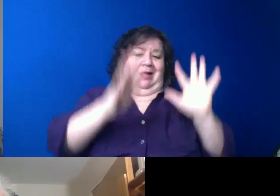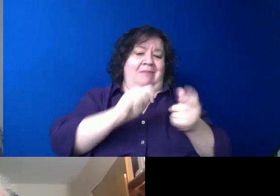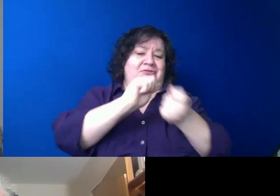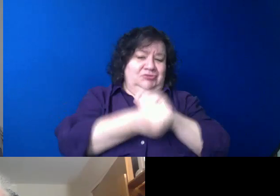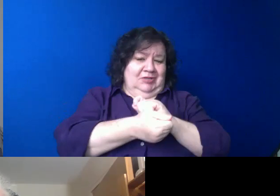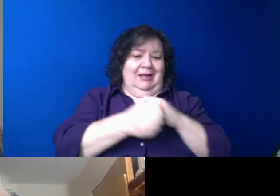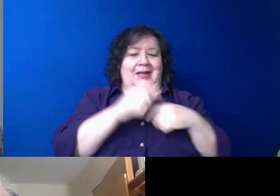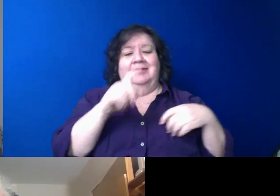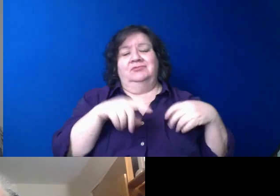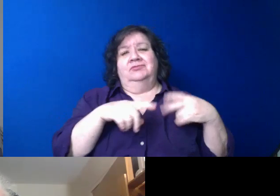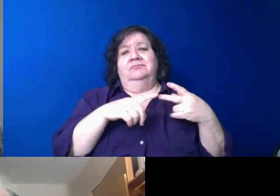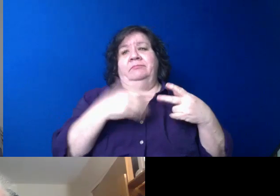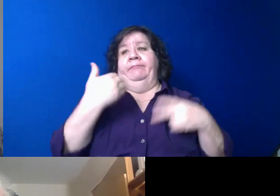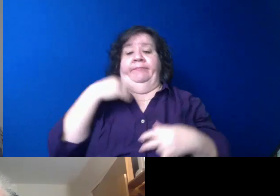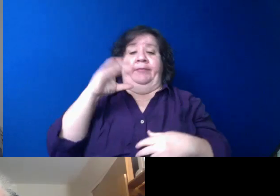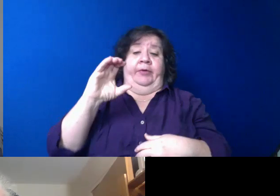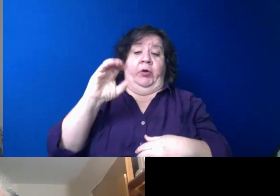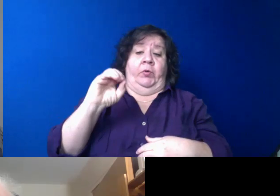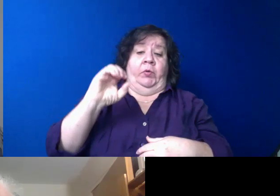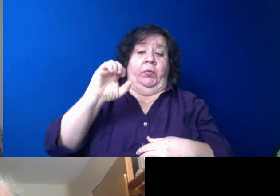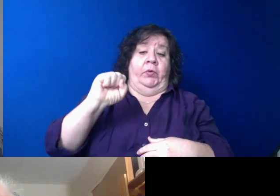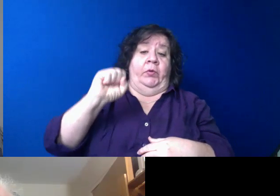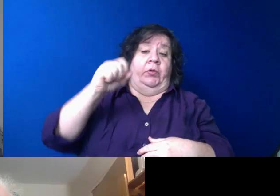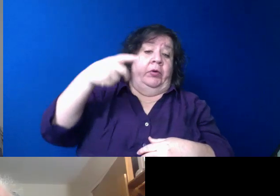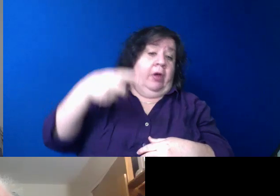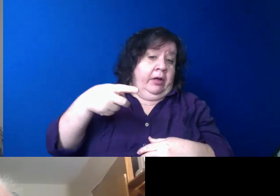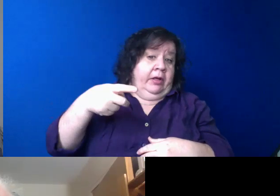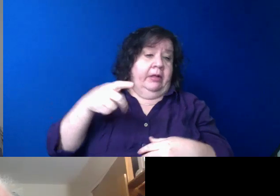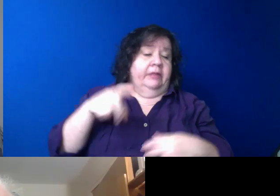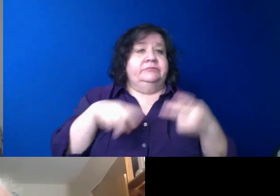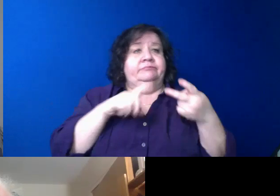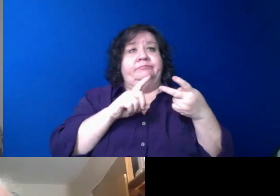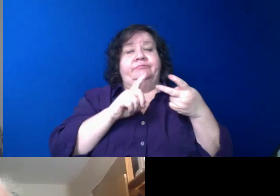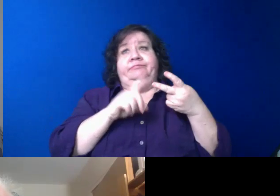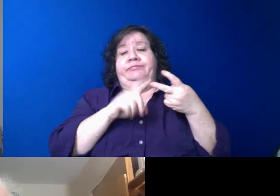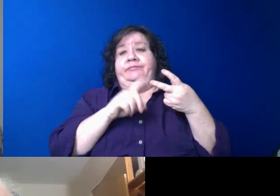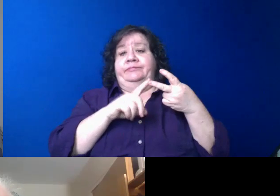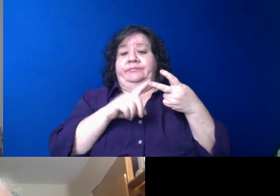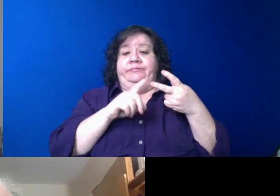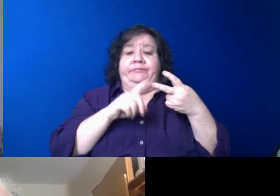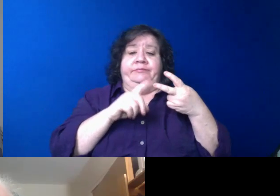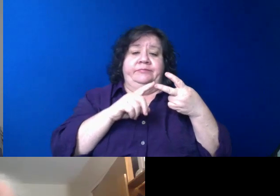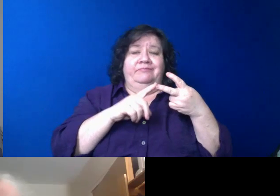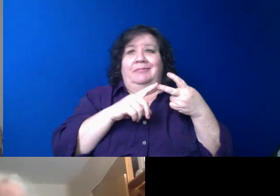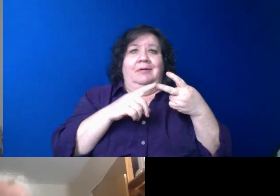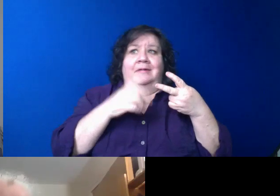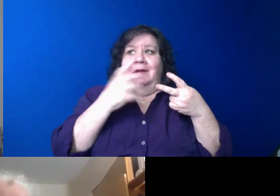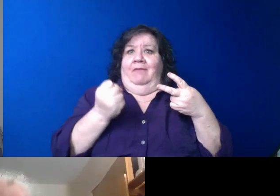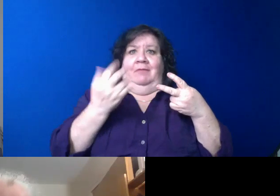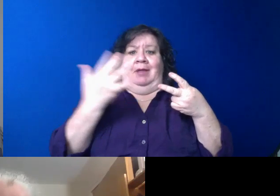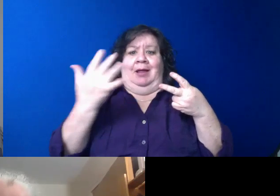around the world in terms of um climate change adaptation what we have what have been done so far